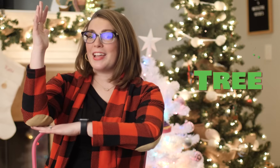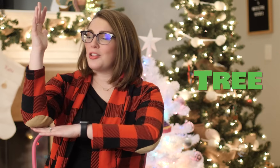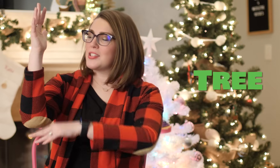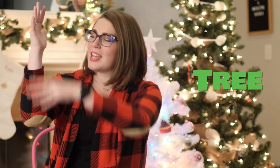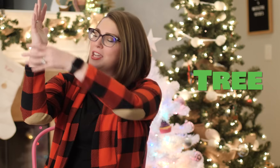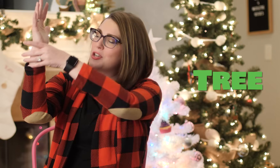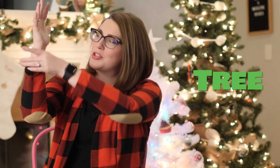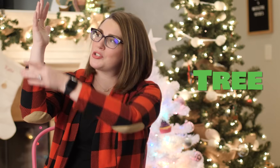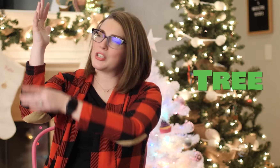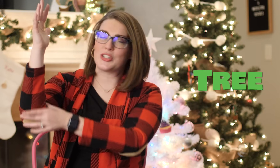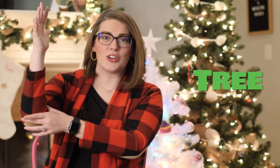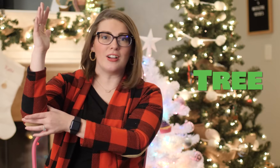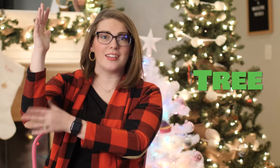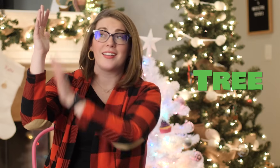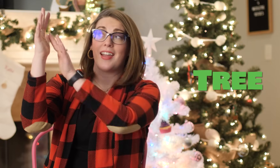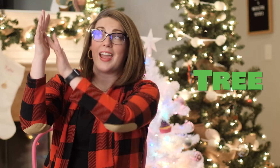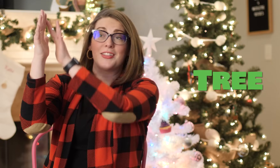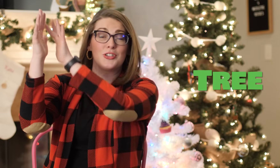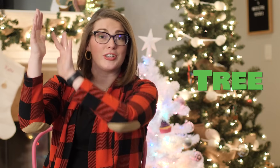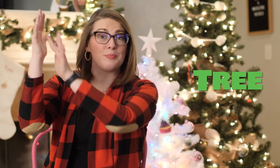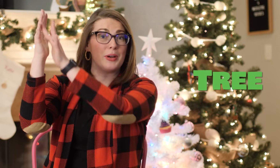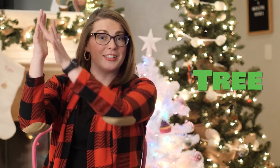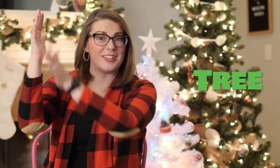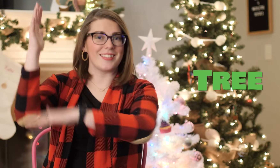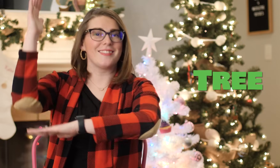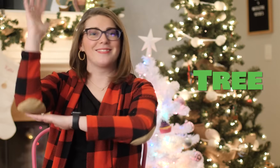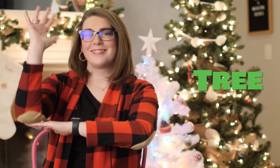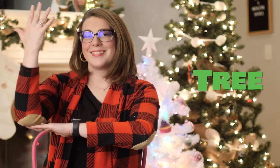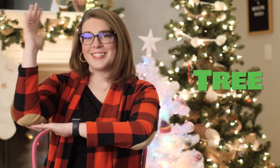It looks like the trees trunk and the trees branches.